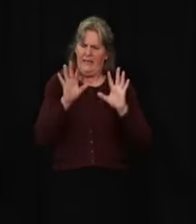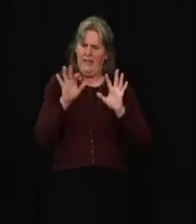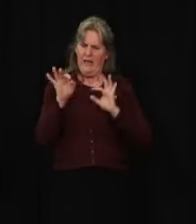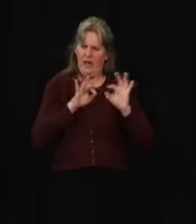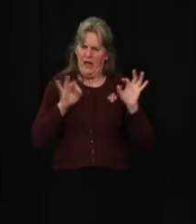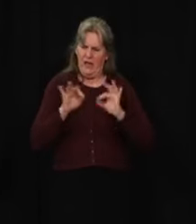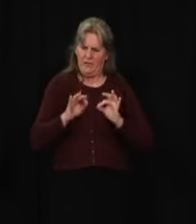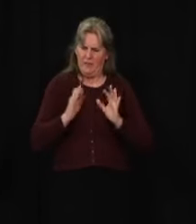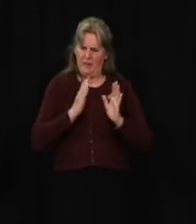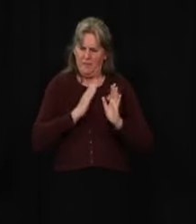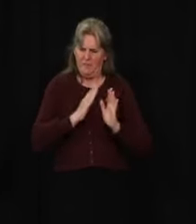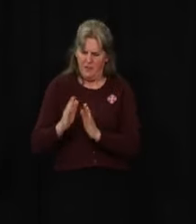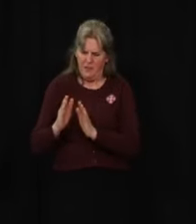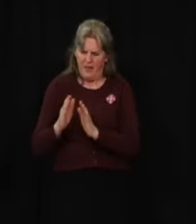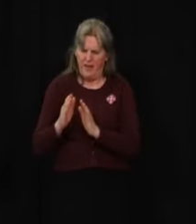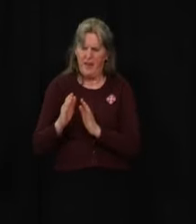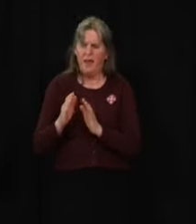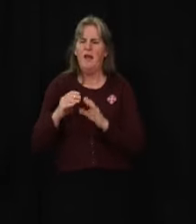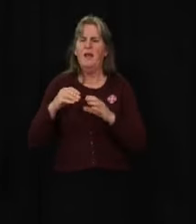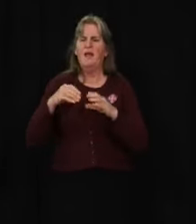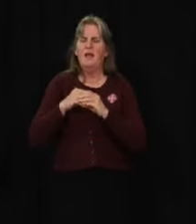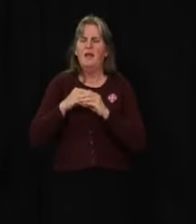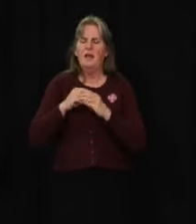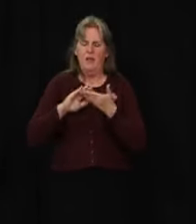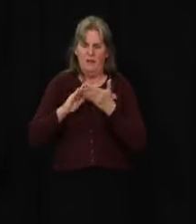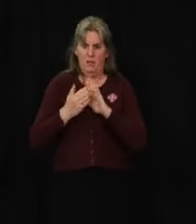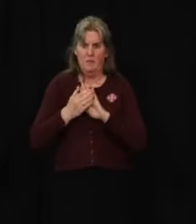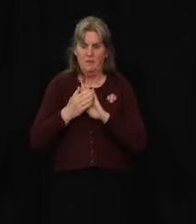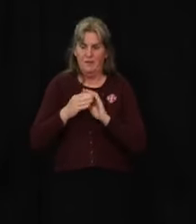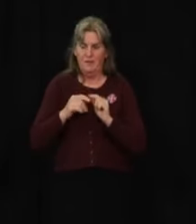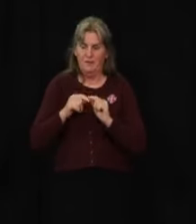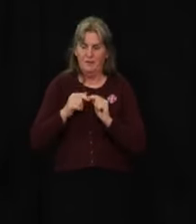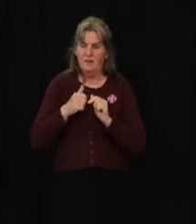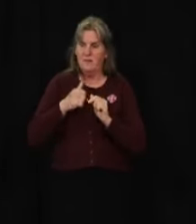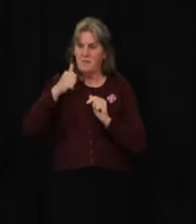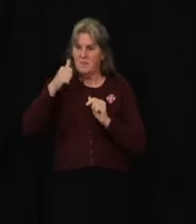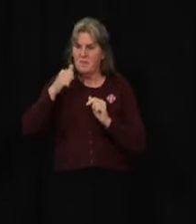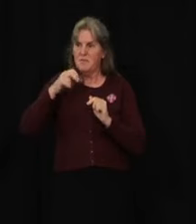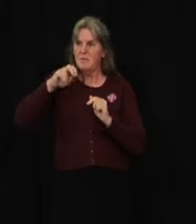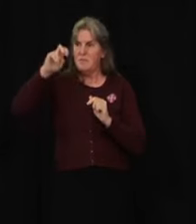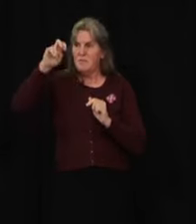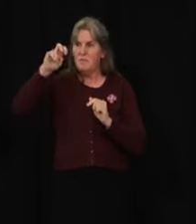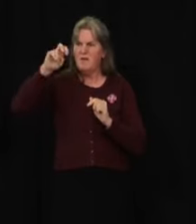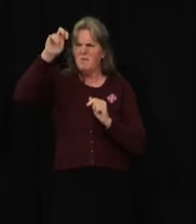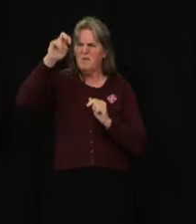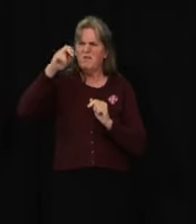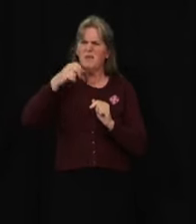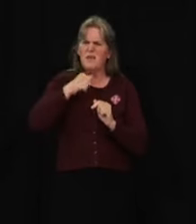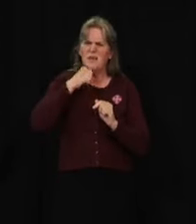But we absolutely need to keep our communities safe. That is extremely important. It was a big part of our